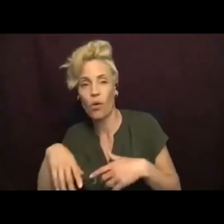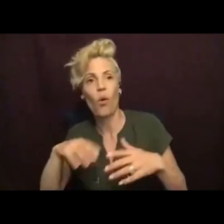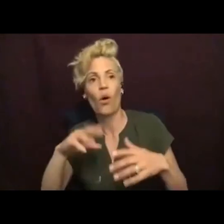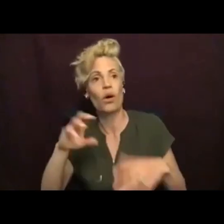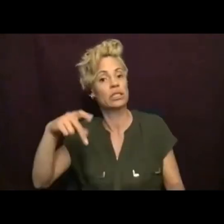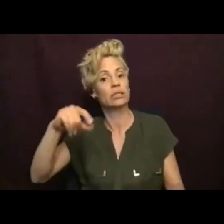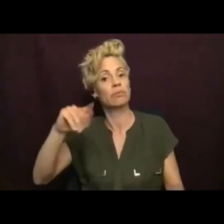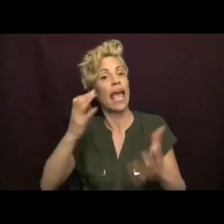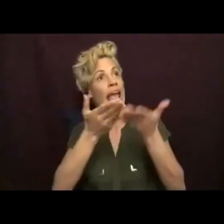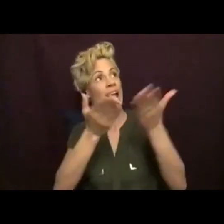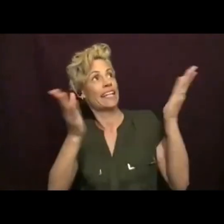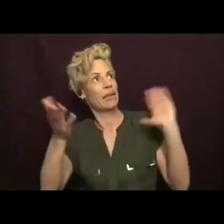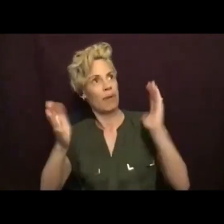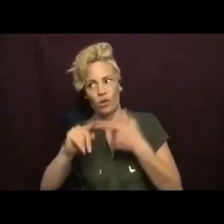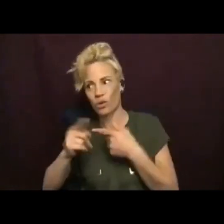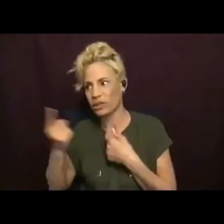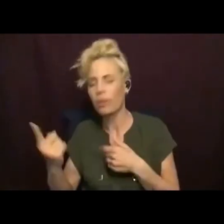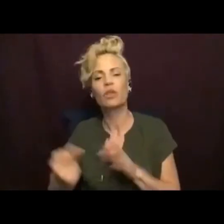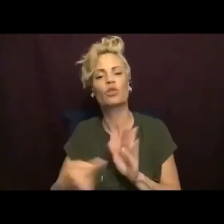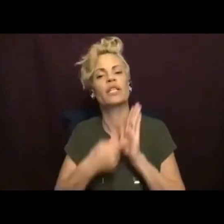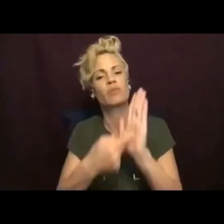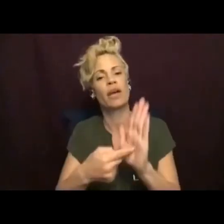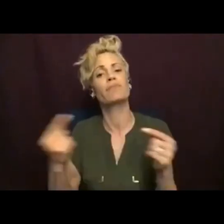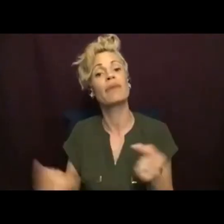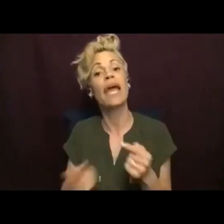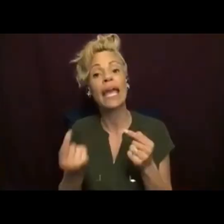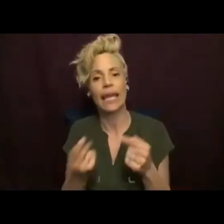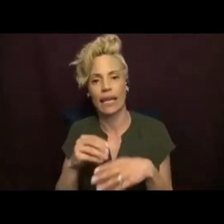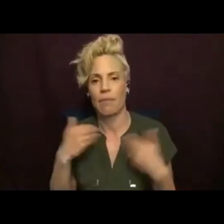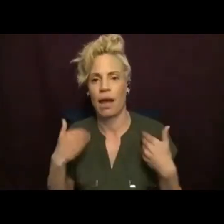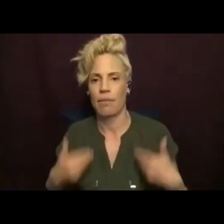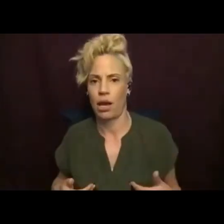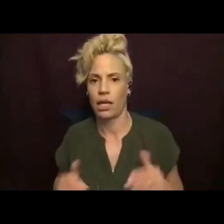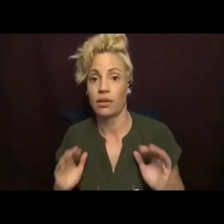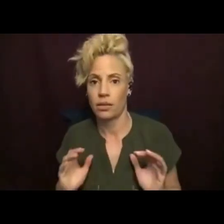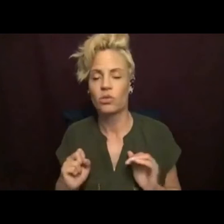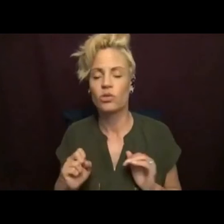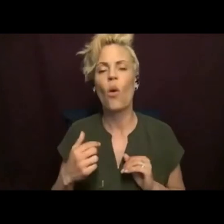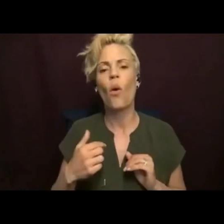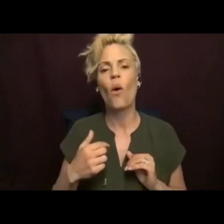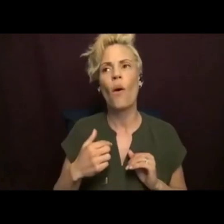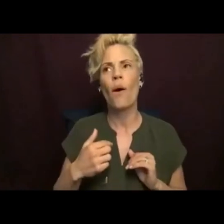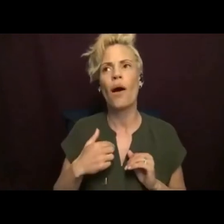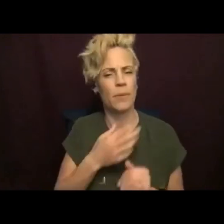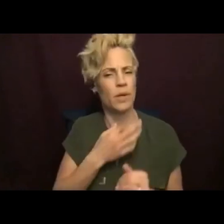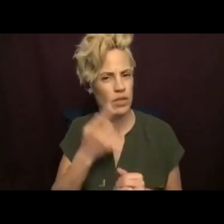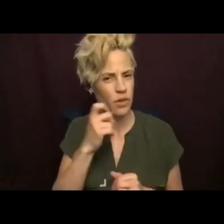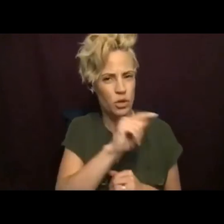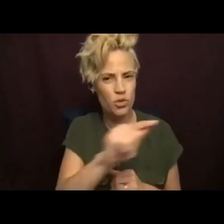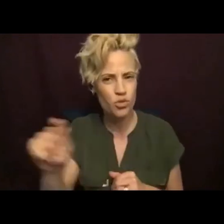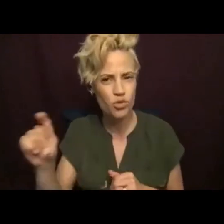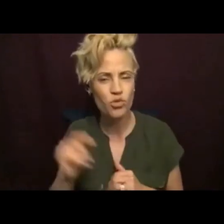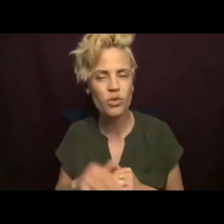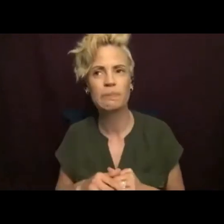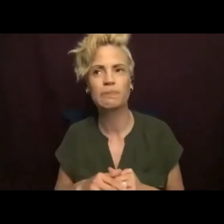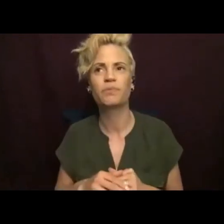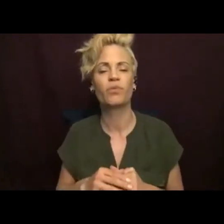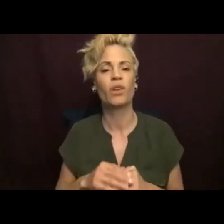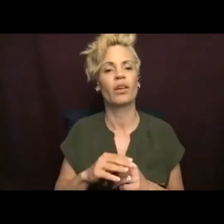And so I'm curious for you, how does disability interact on the page and in terms of crafted disability,